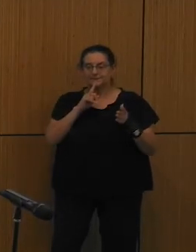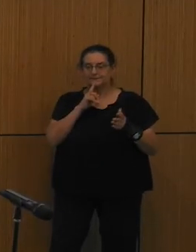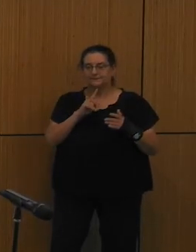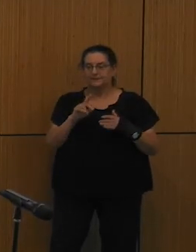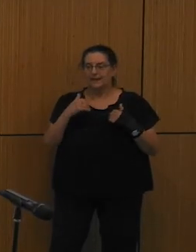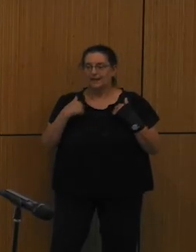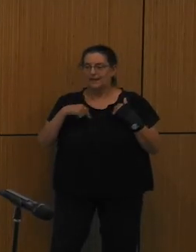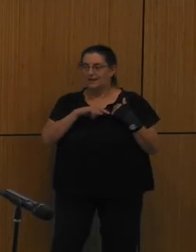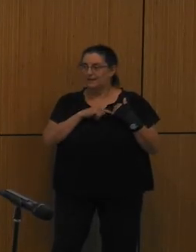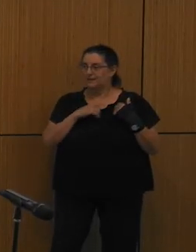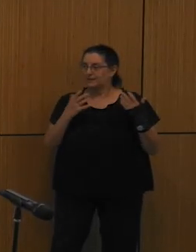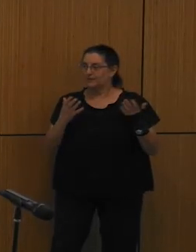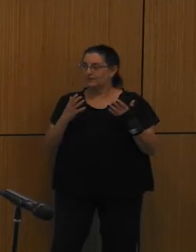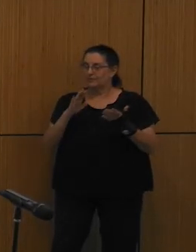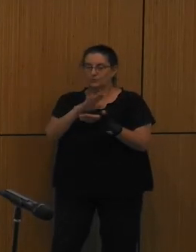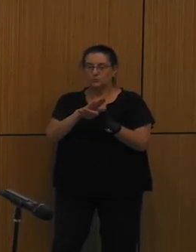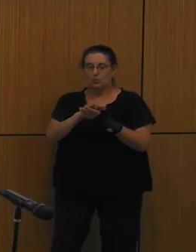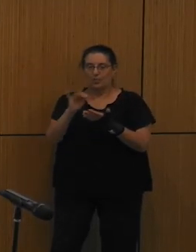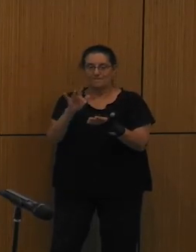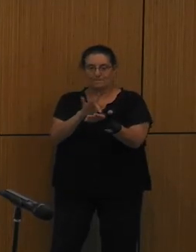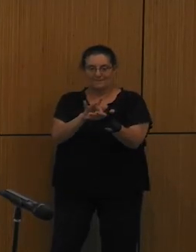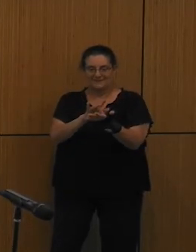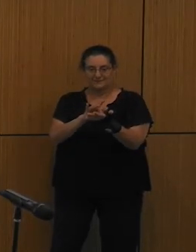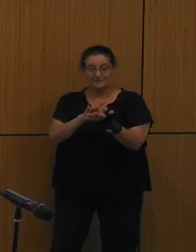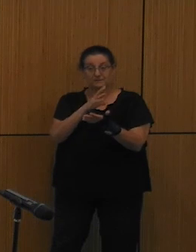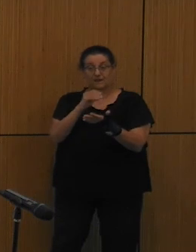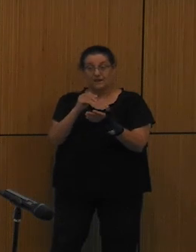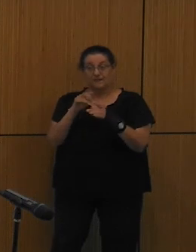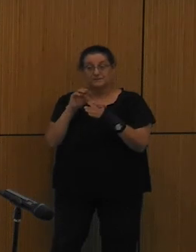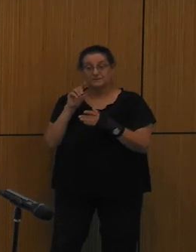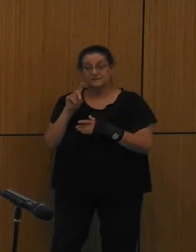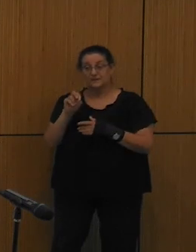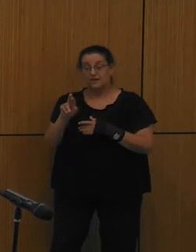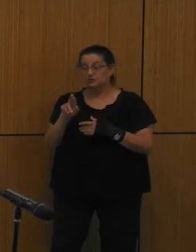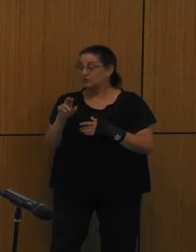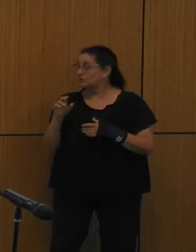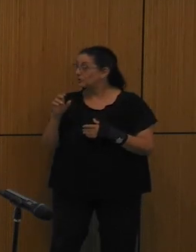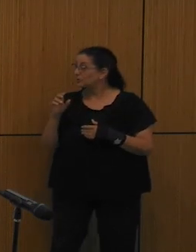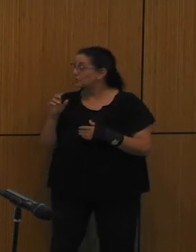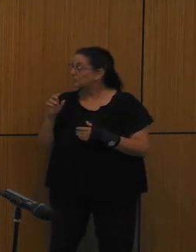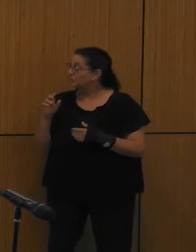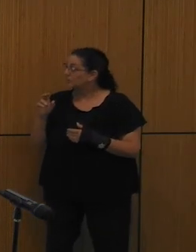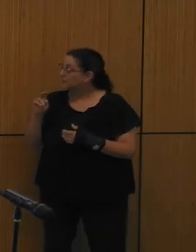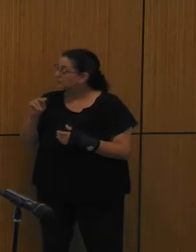with the Zucker School of Medicine, and it's doctors say nub. Nice Nasrallah.